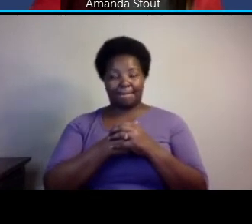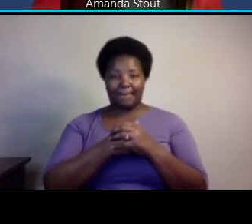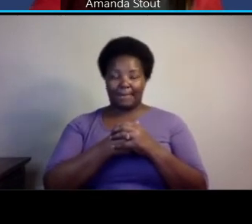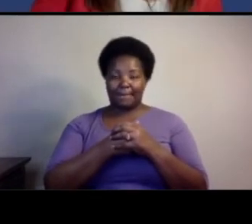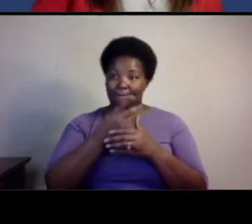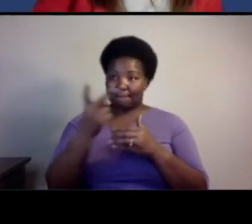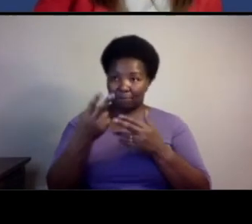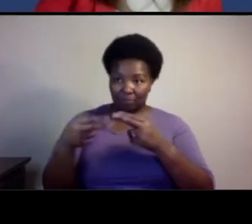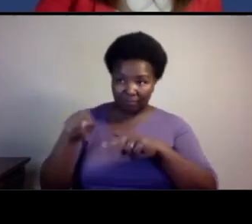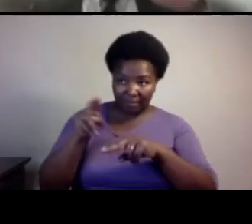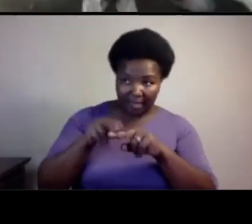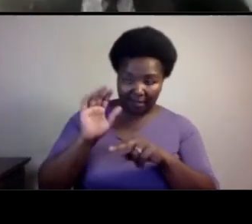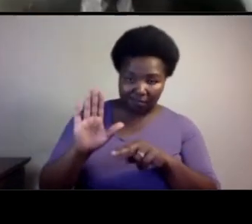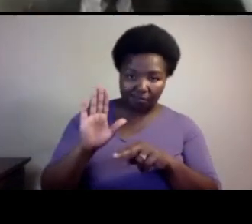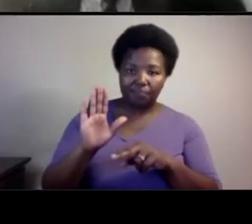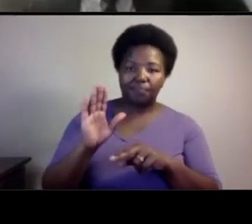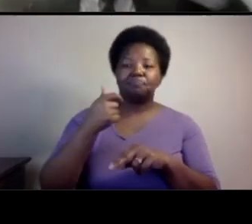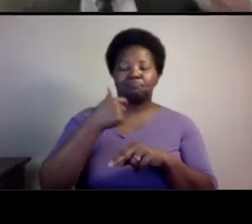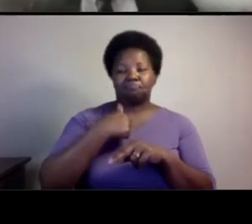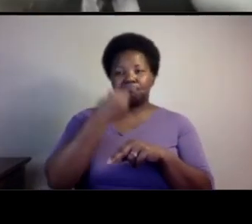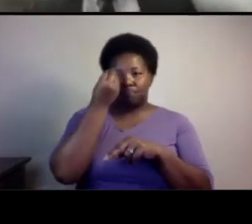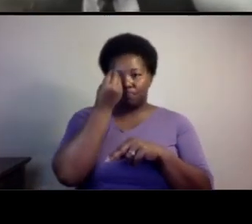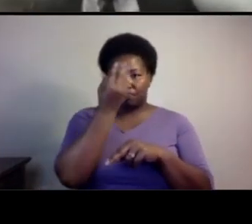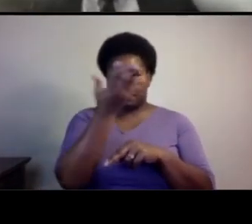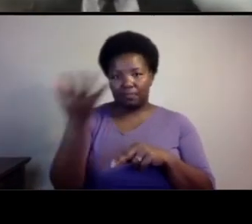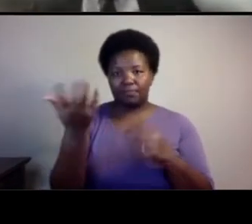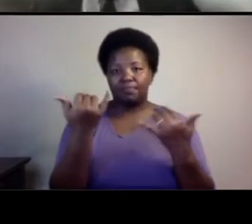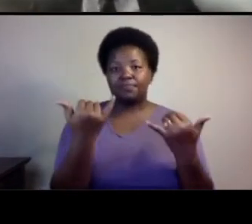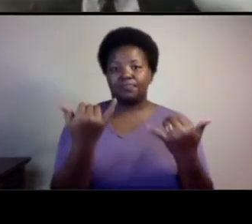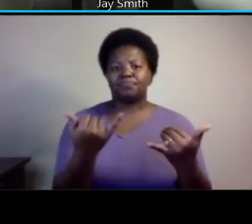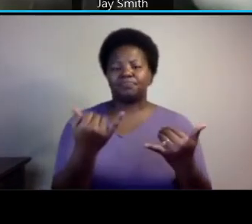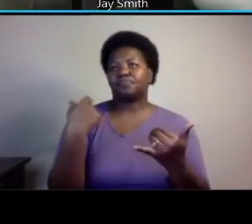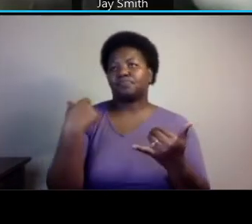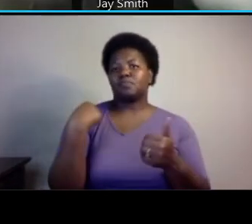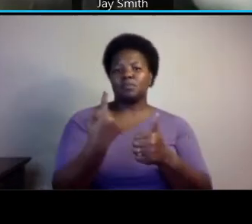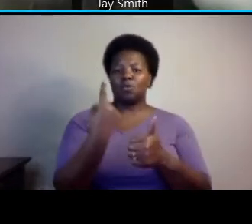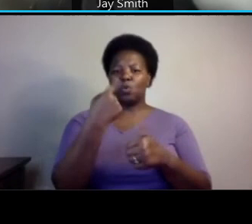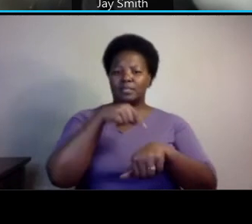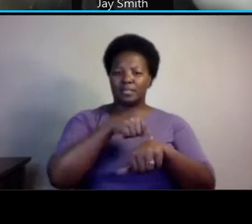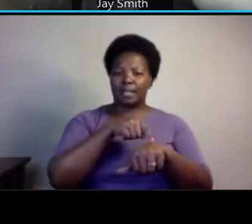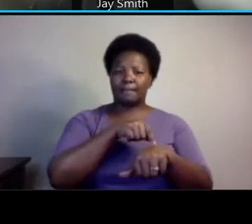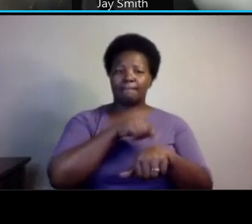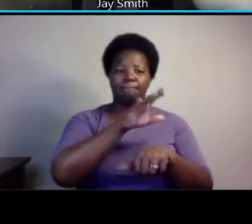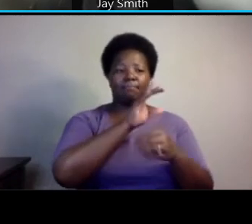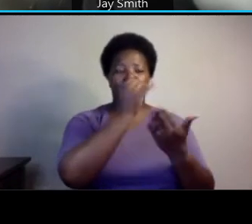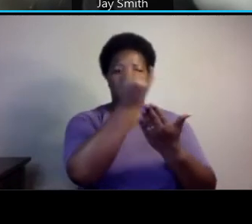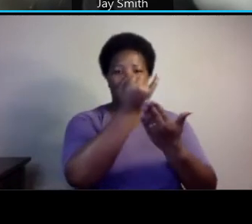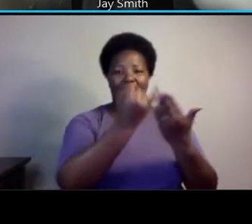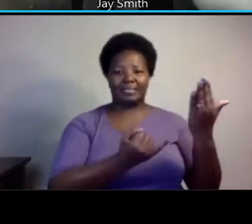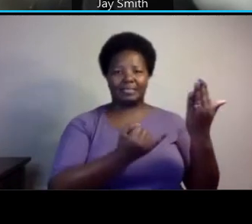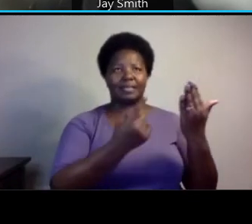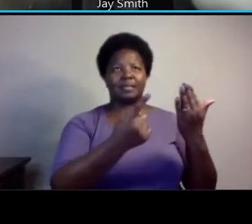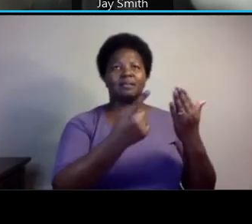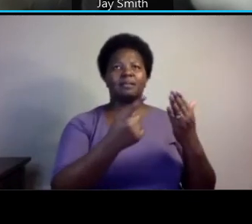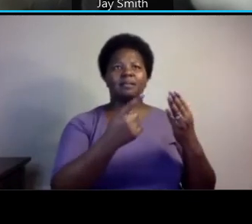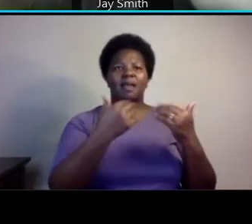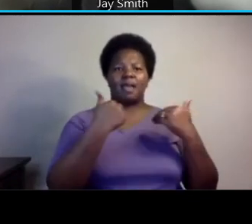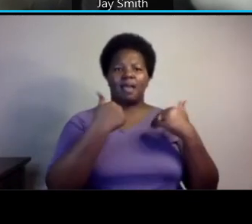i'll just mention amanda that at one time the design including these these screens that uh swa balzly